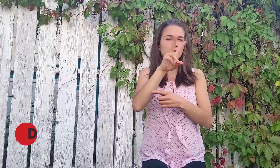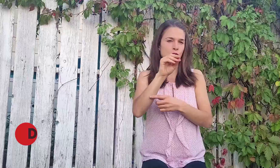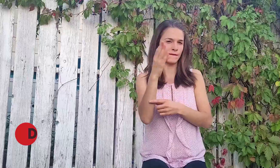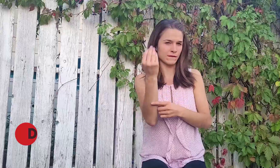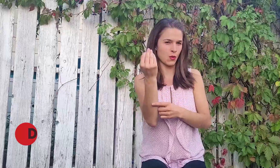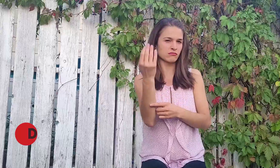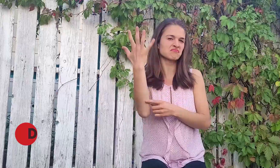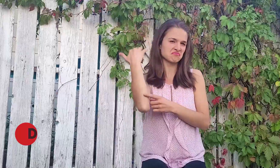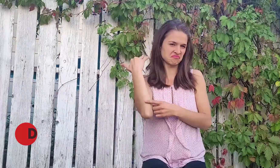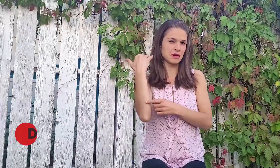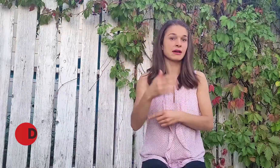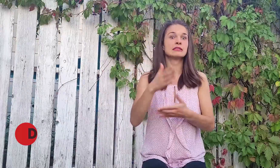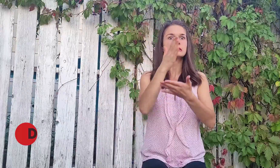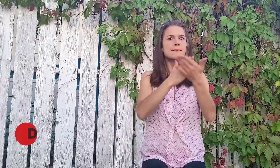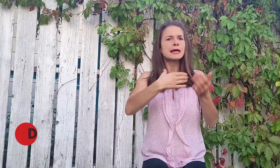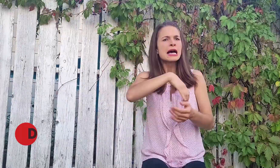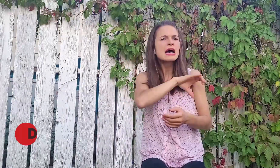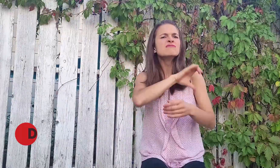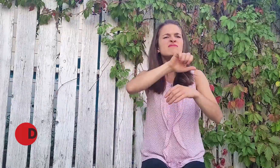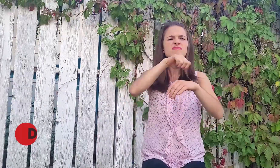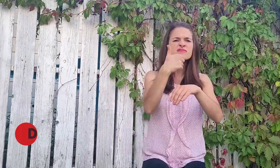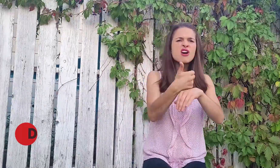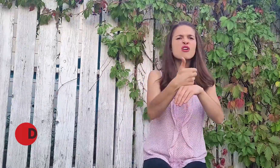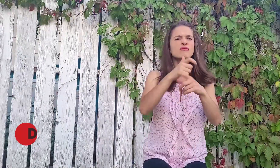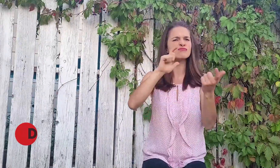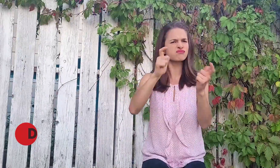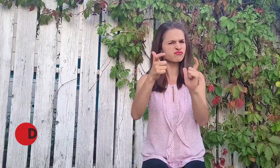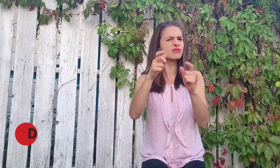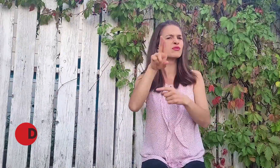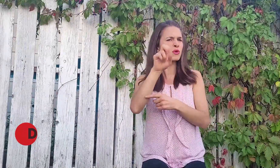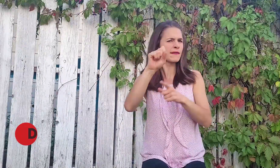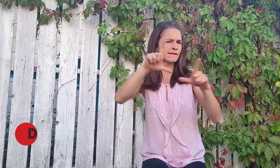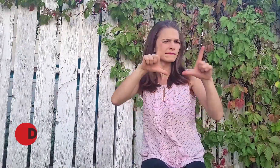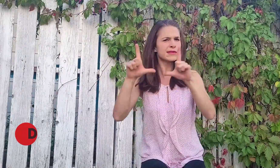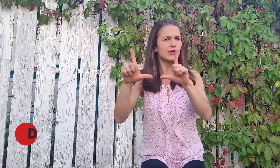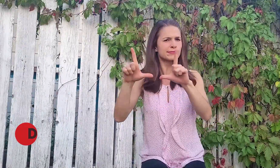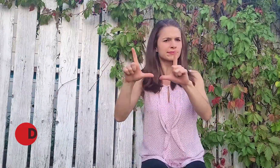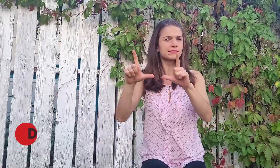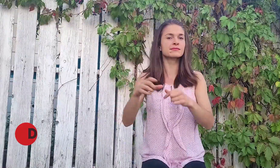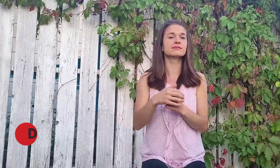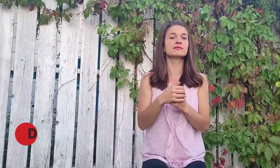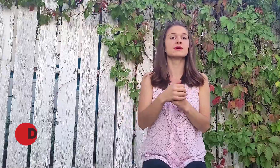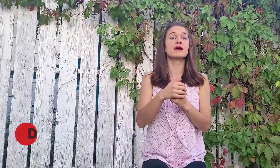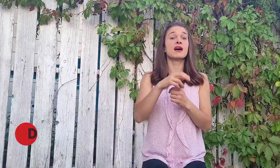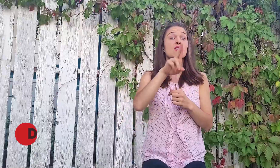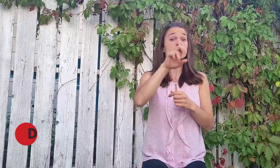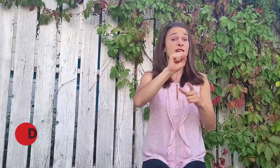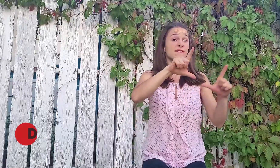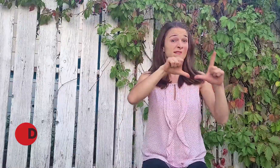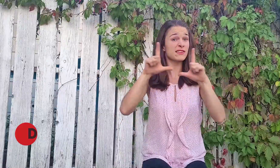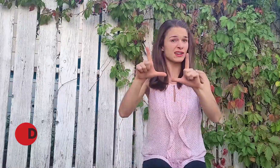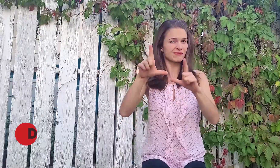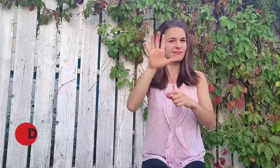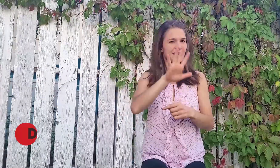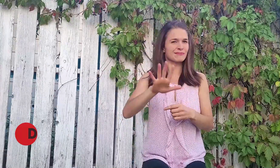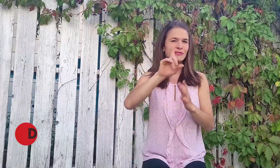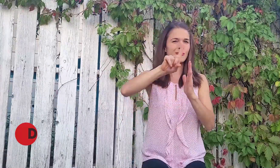this US version. This US version is 1 hour, 51 minutes long and is showing at